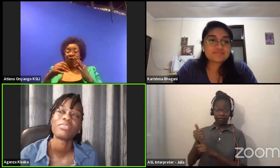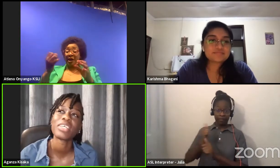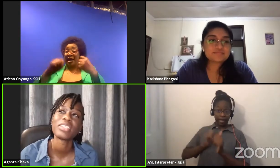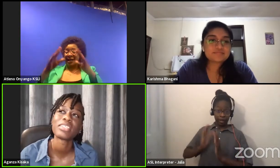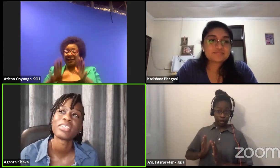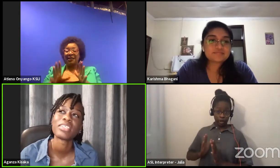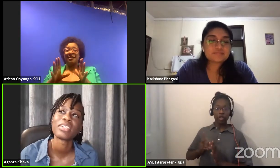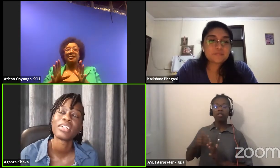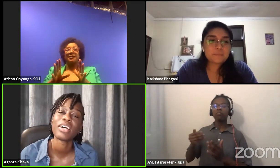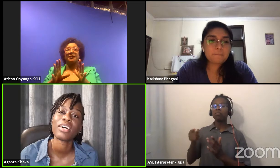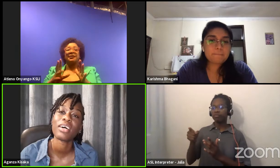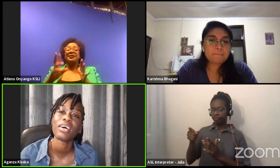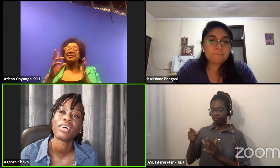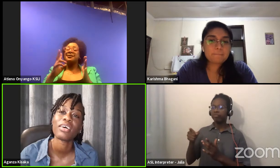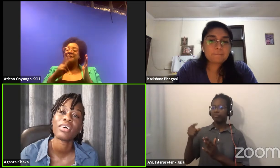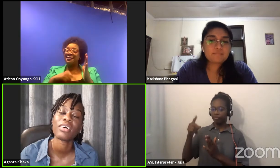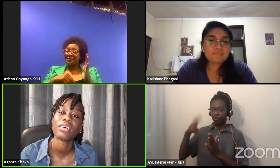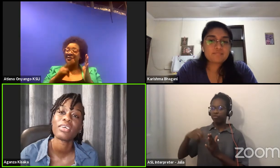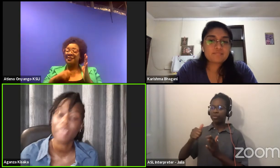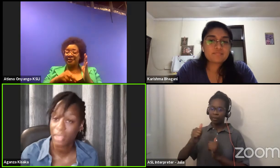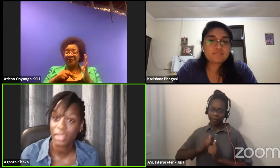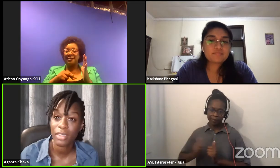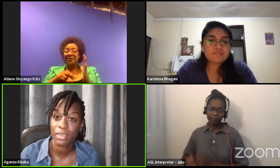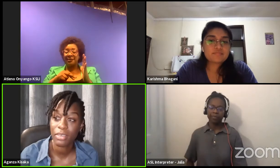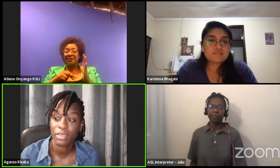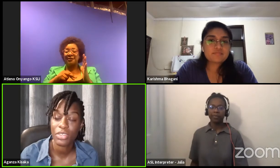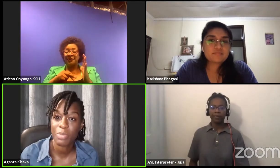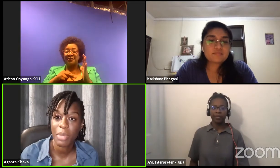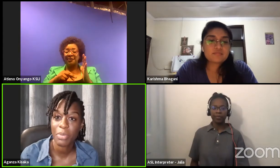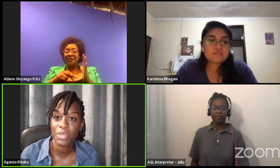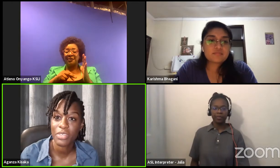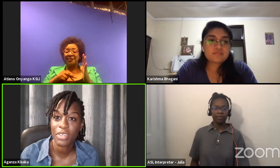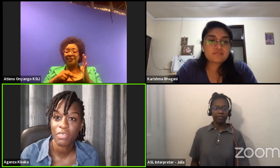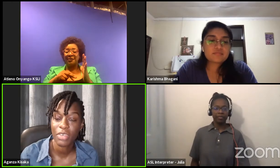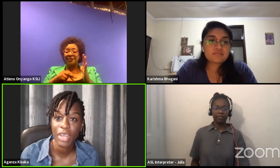read newspapers if you're a writer,